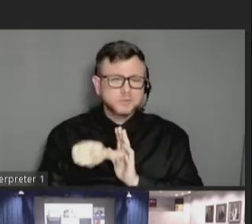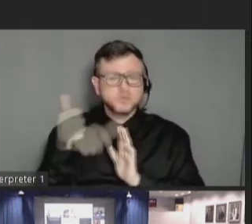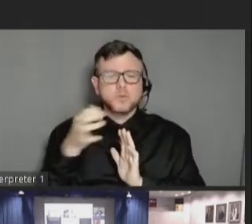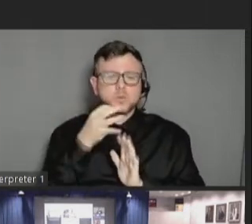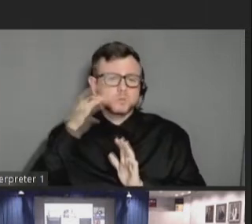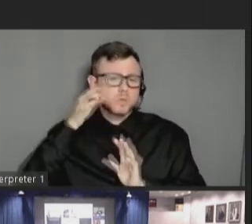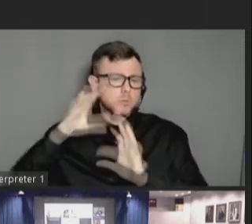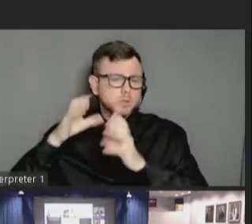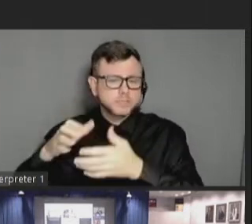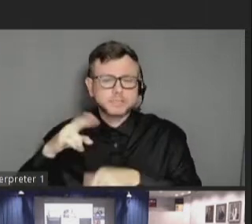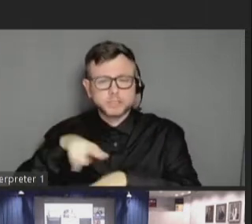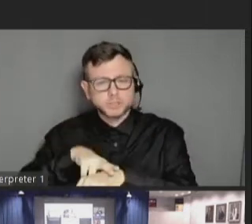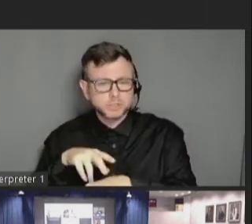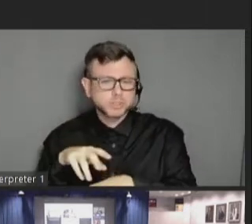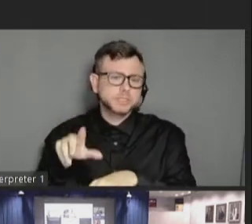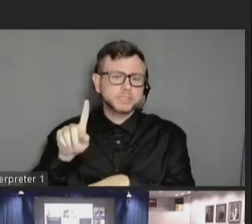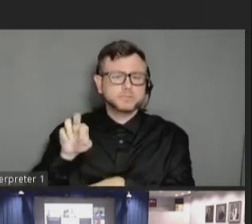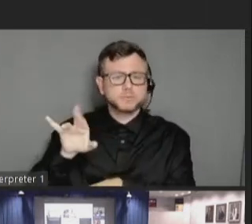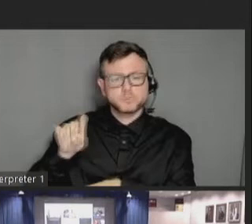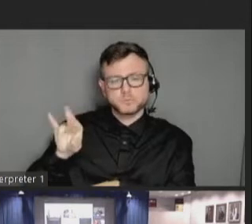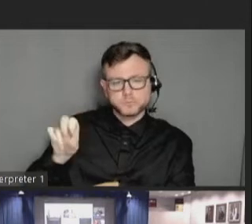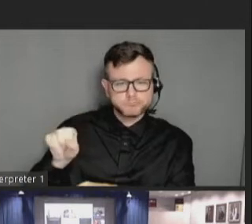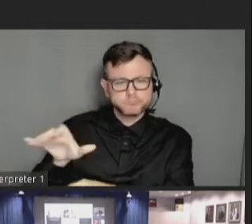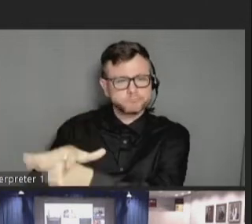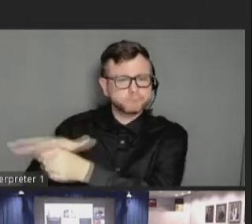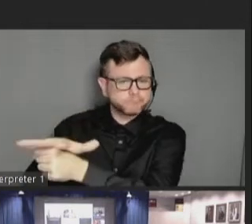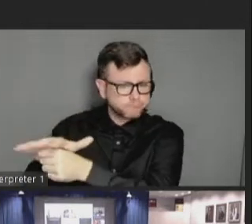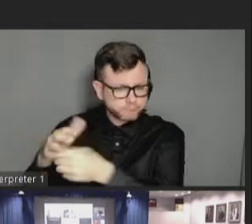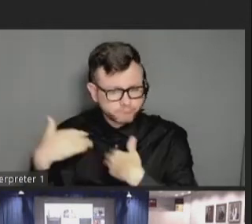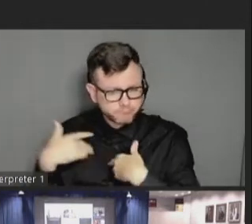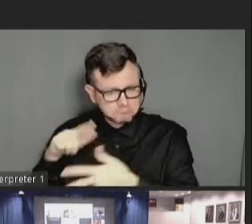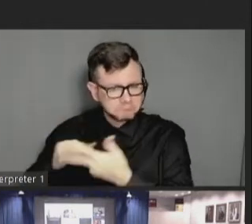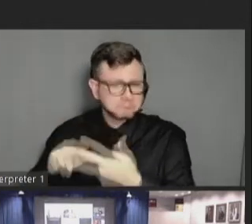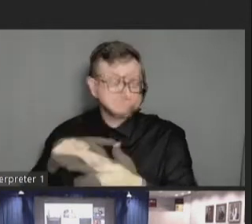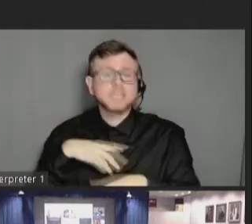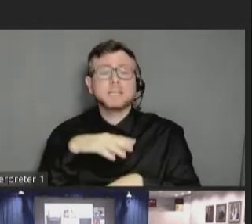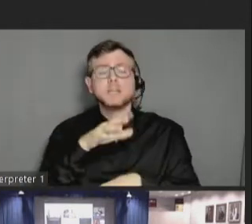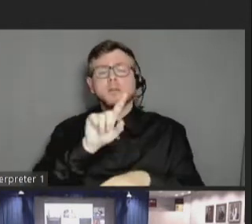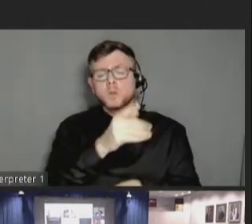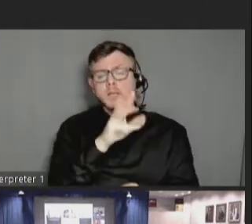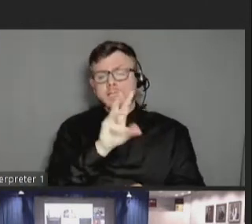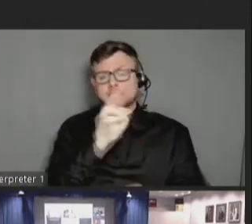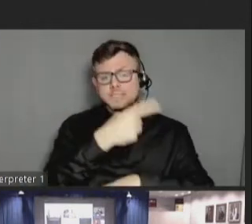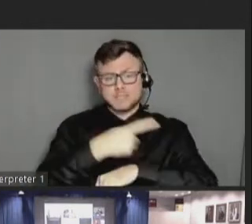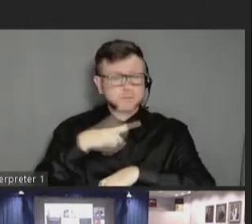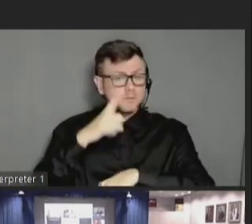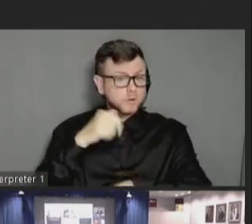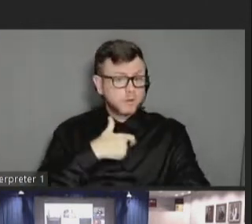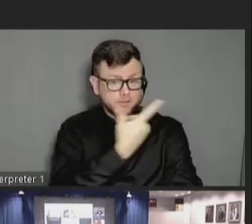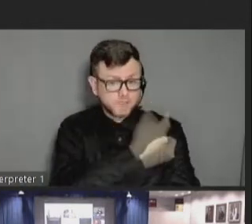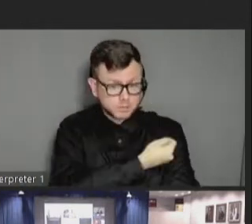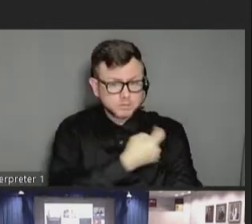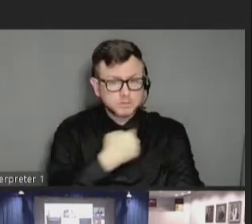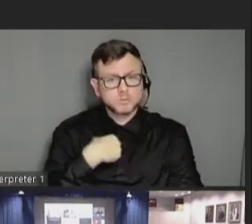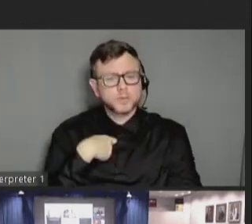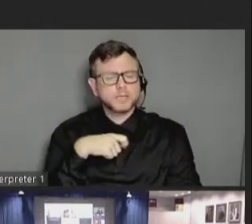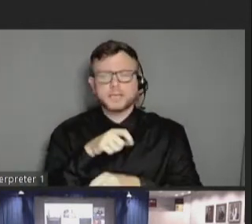and territories. Within the first 60 days of the vaccine, we put out a national survey so that we